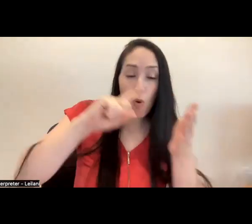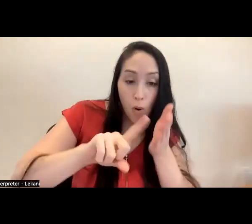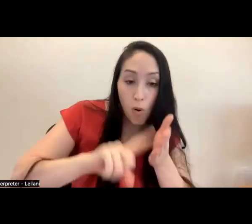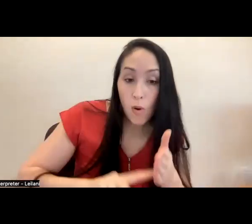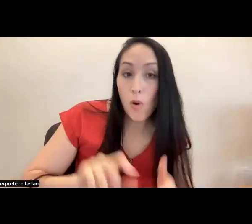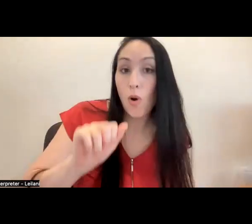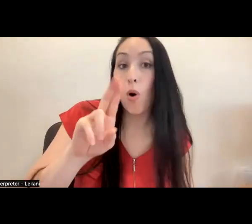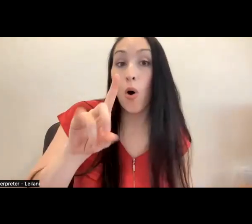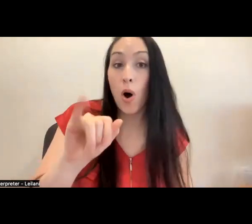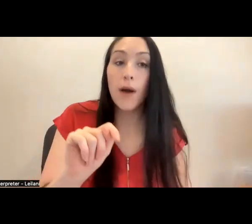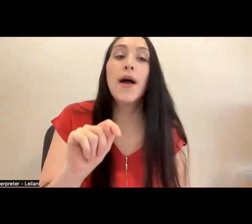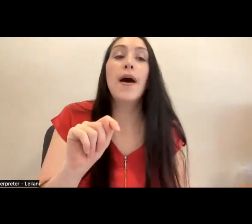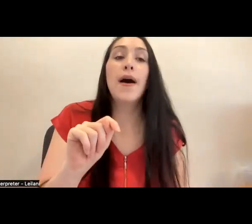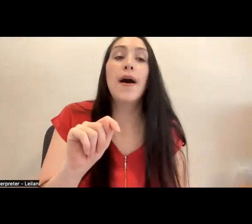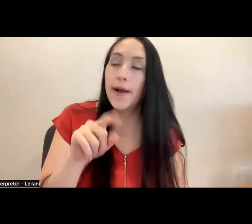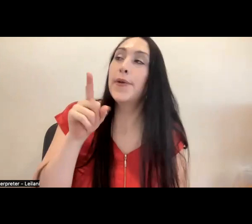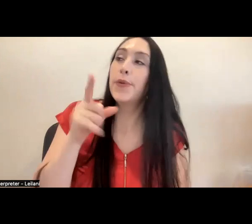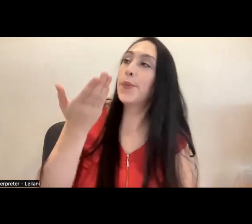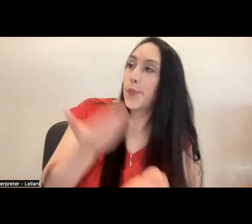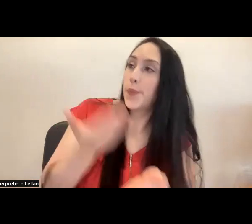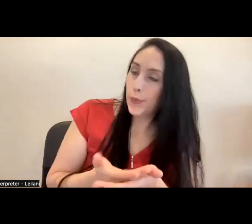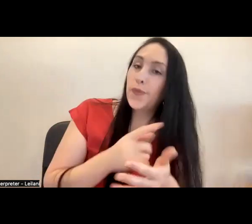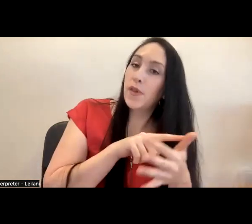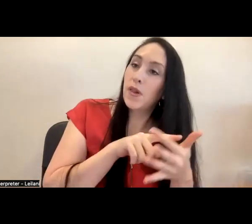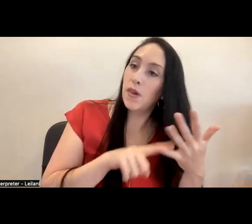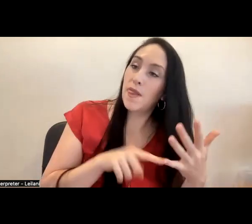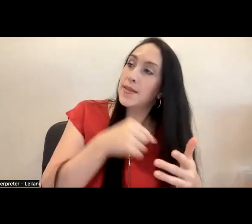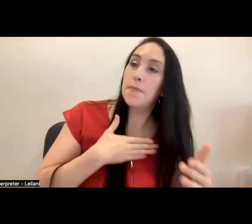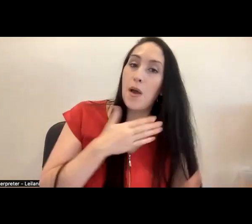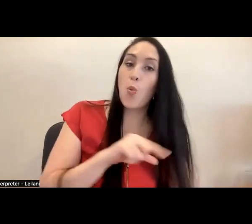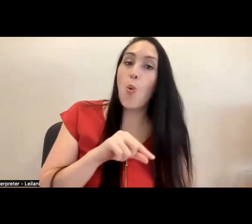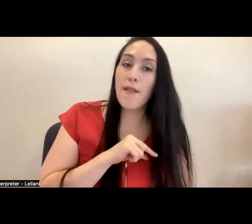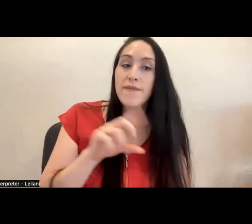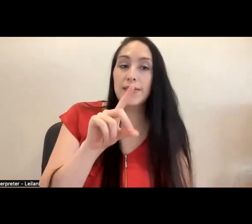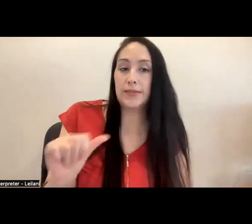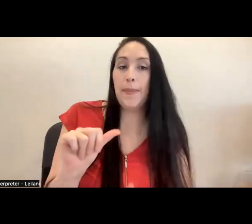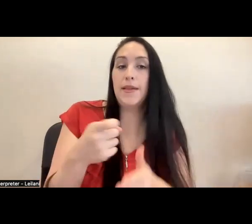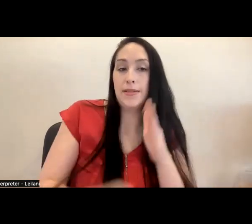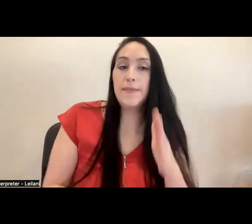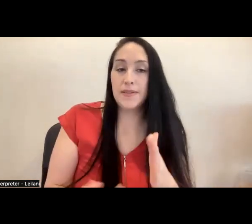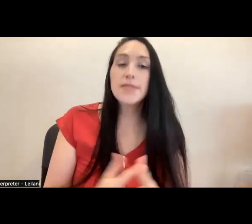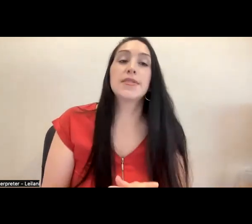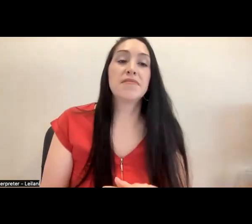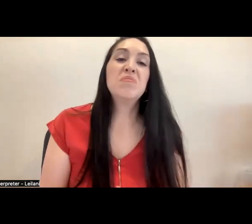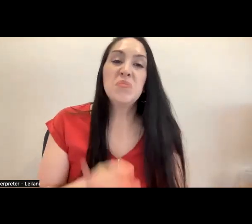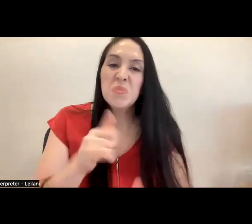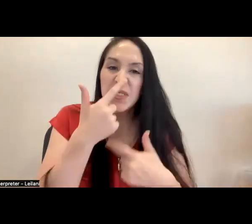to say, Okay, what are my qualified disability expenses approved of the Irs to that? 11:27:20 So that's a that's a that's an interesting question.